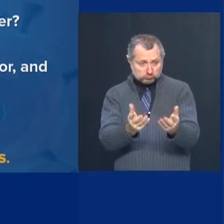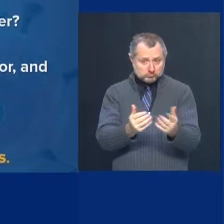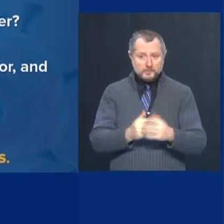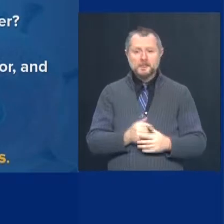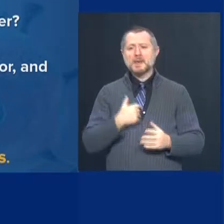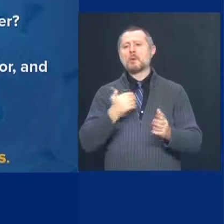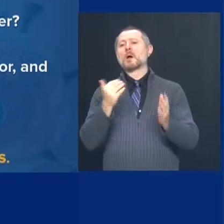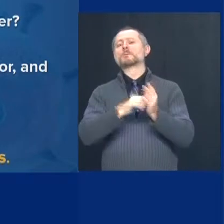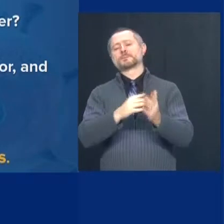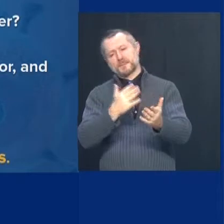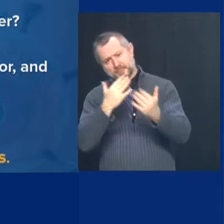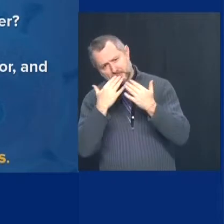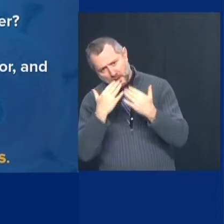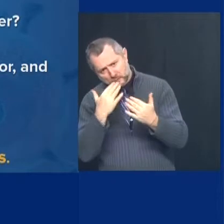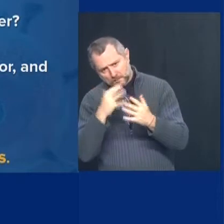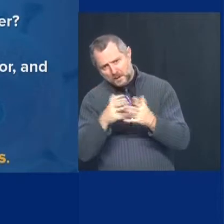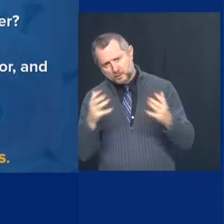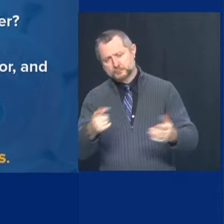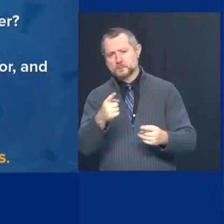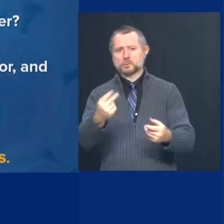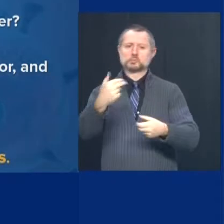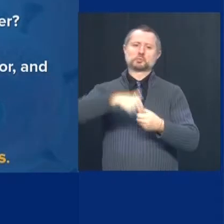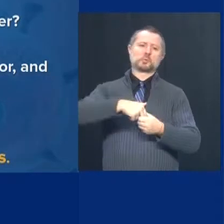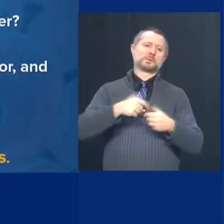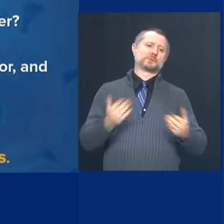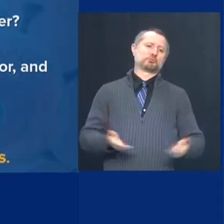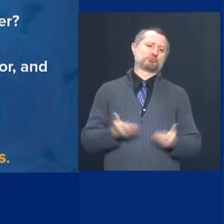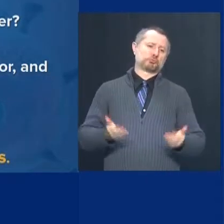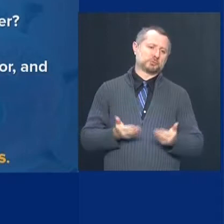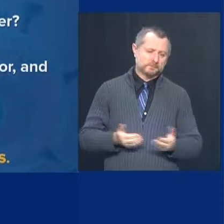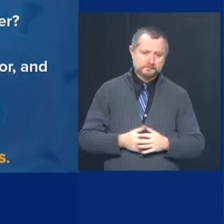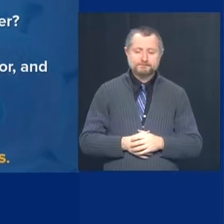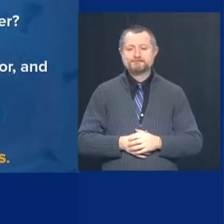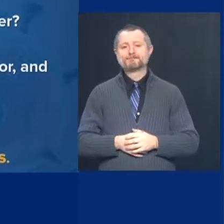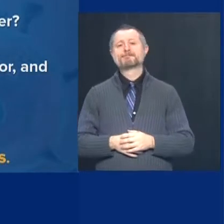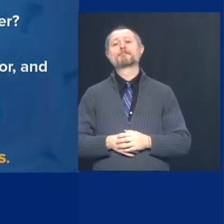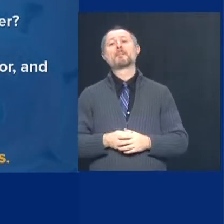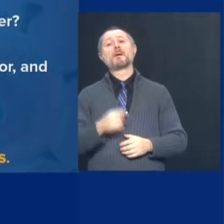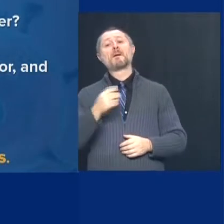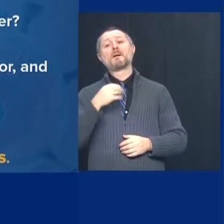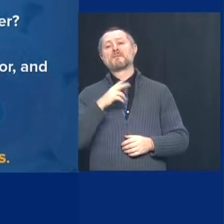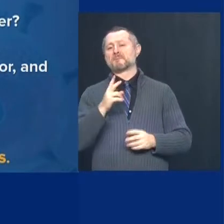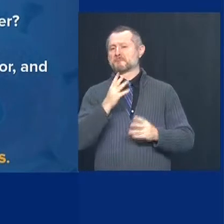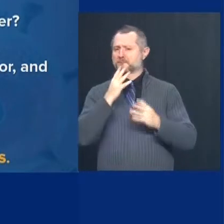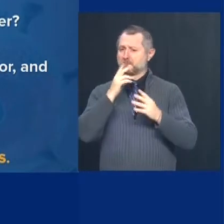MID-JANUARY? DO YOU HAVE ANY GUESS, EDUCATED POINT ABOUT THAT?